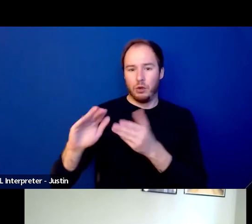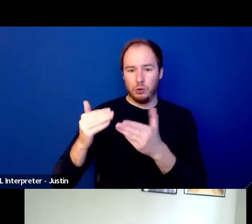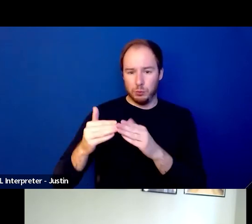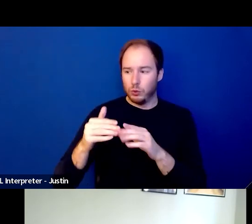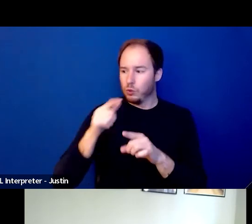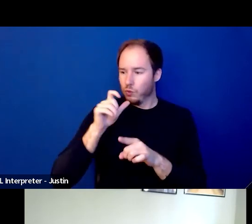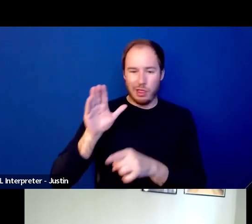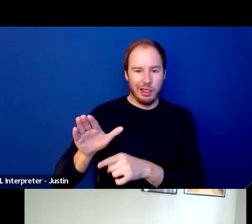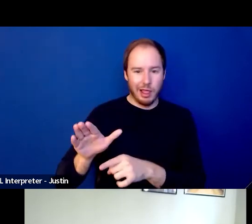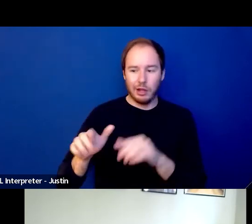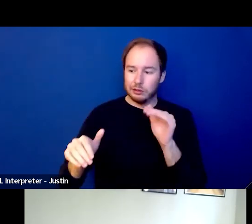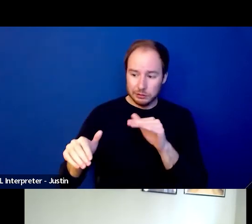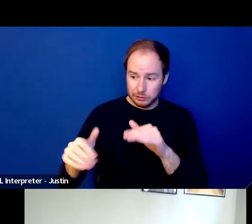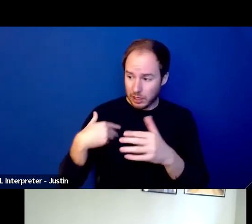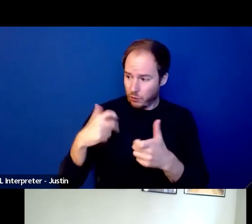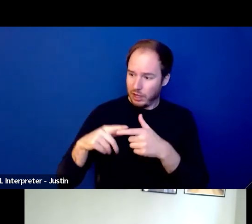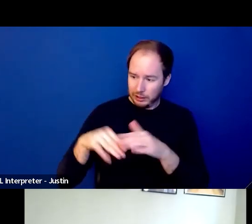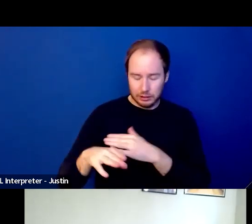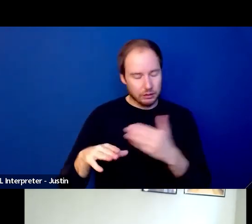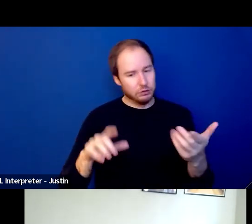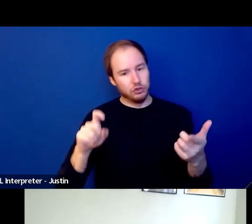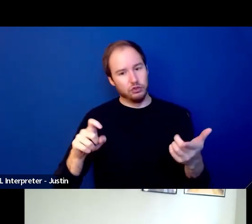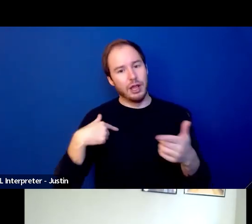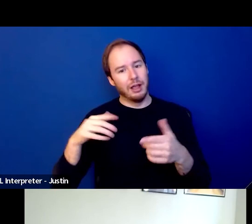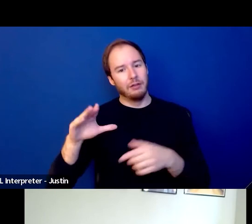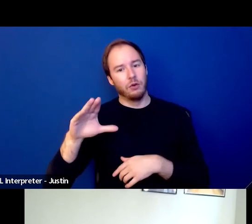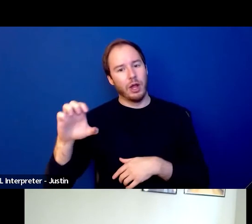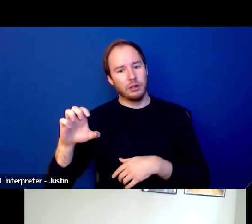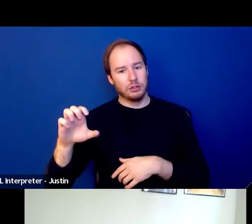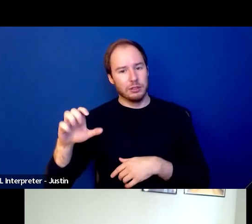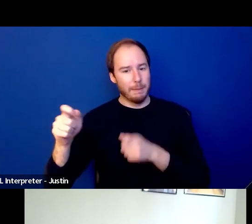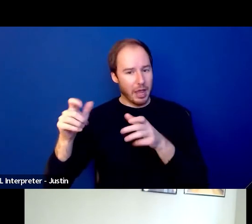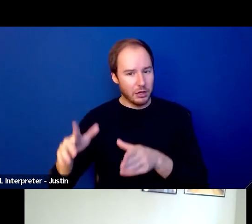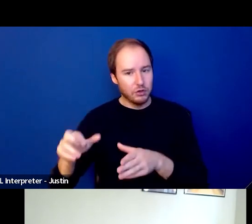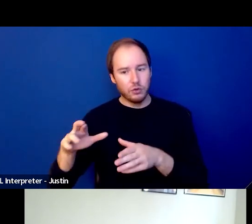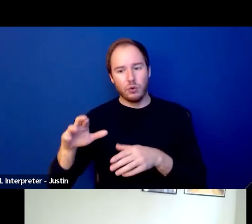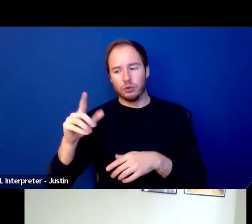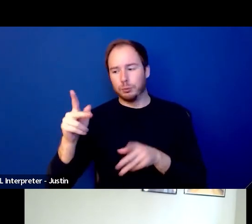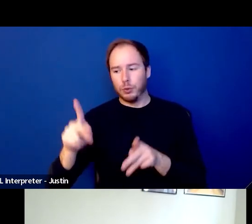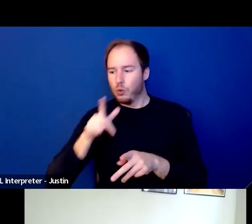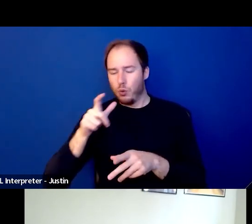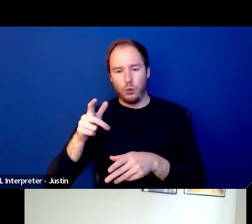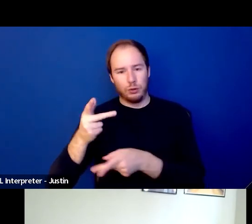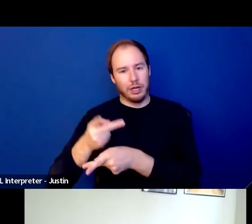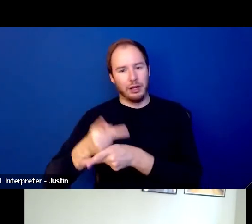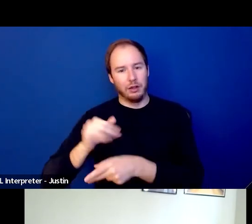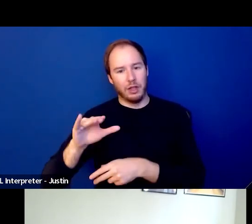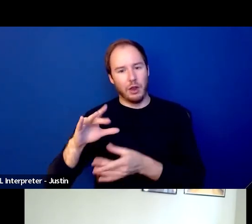but if you have a Coordinated Entry manager or someone who manages your Coordinated Entry system, develop a relationship with them,